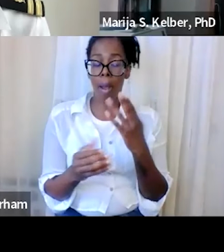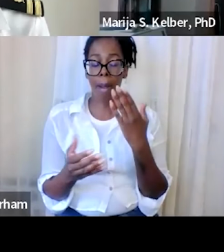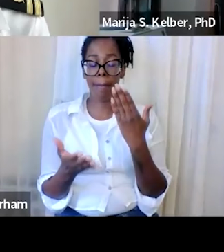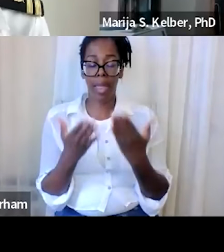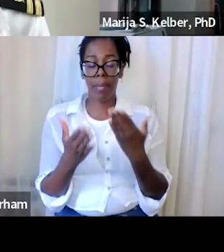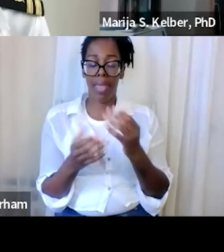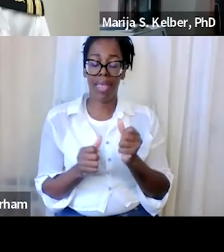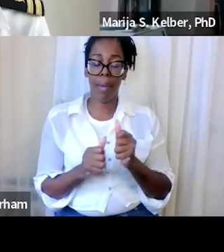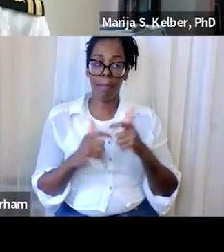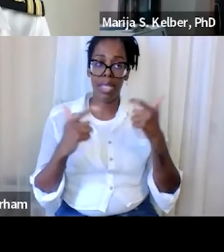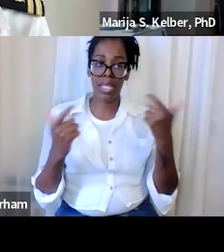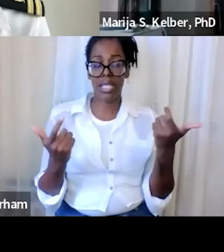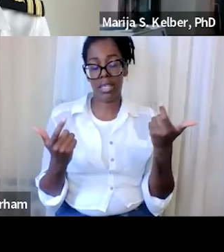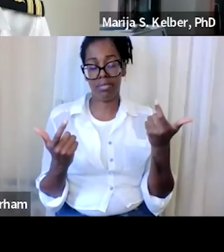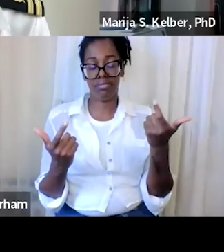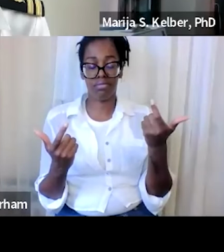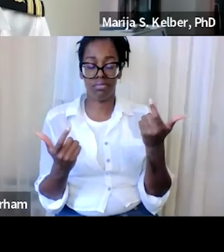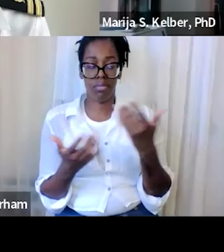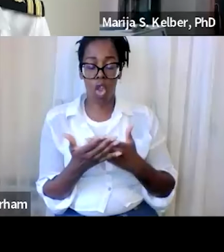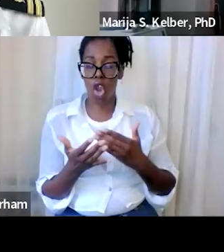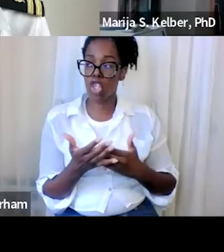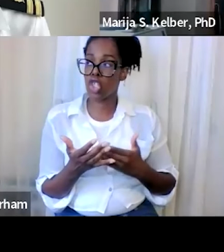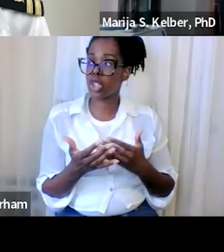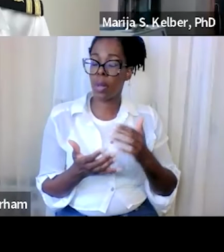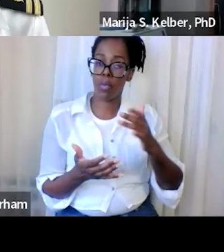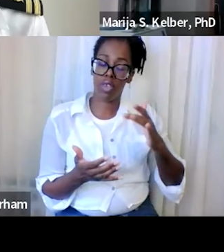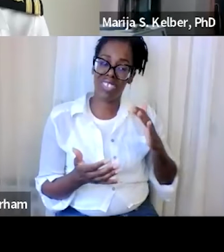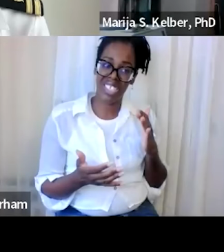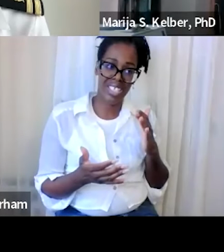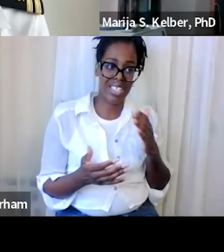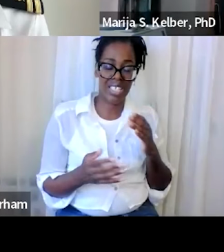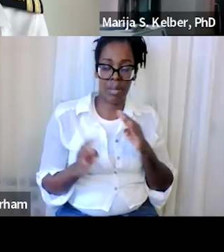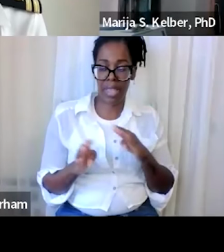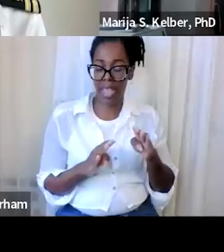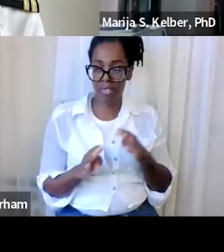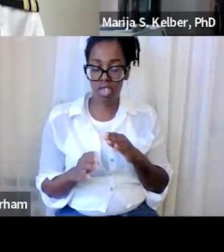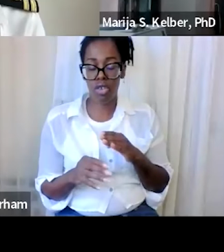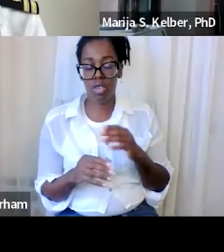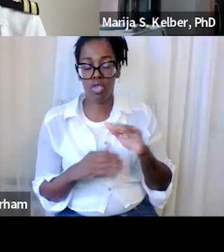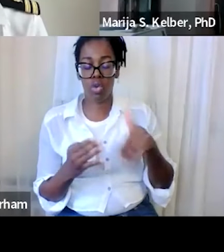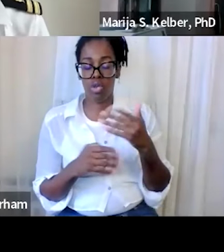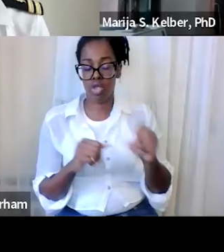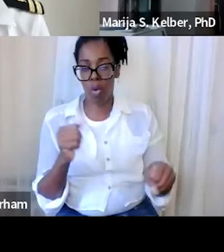like the mental health factors, previous trauma, social support, stress you experienced during incarceration,